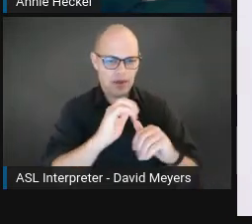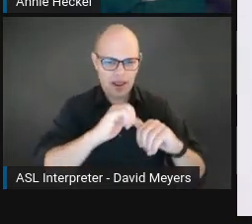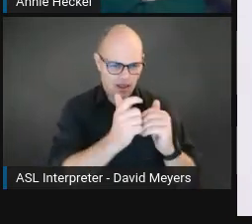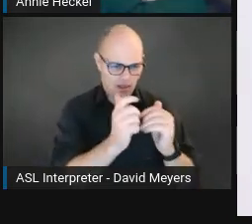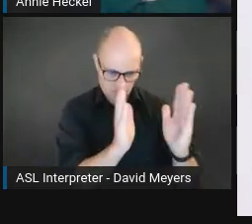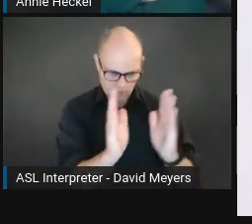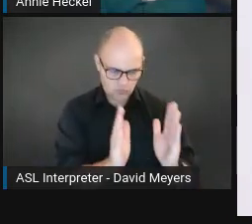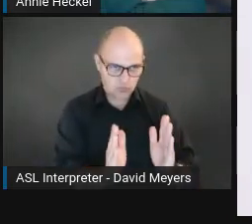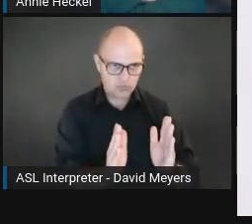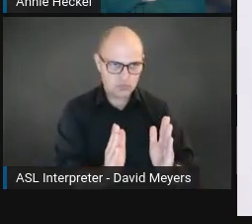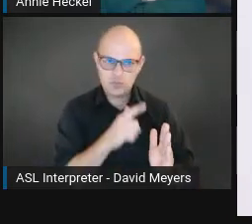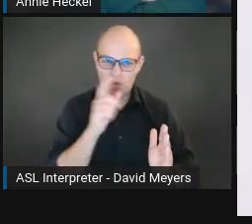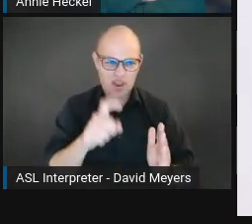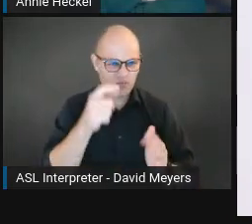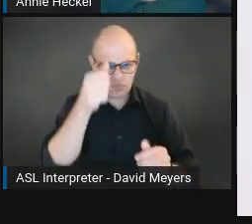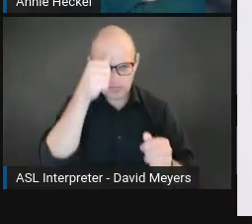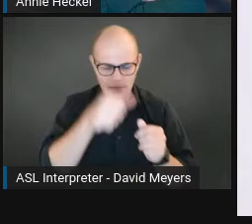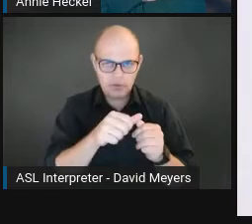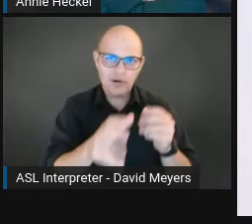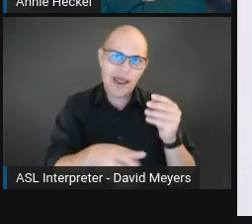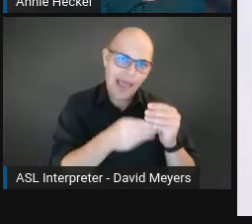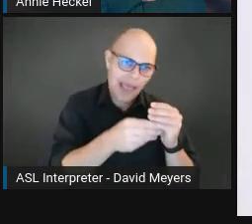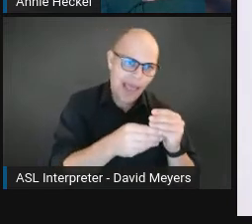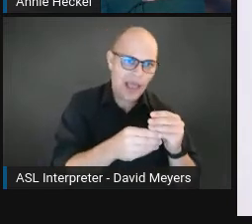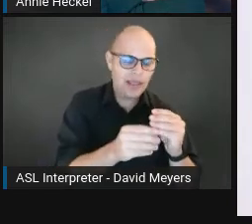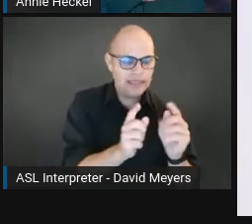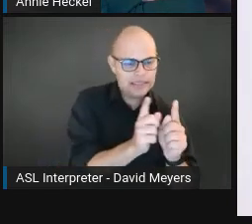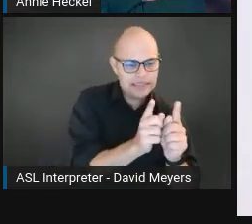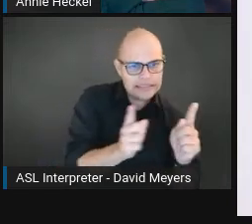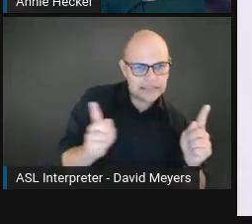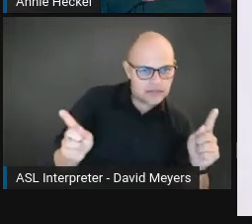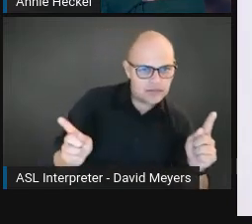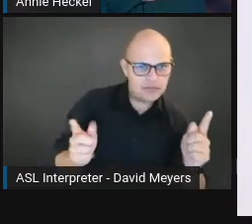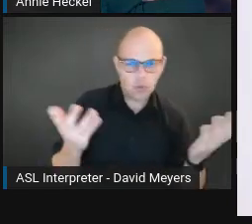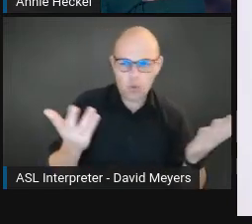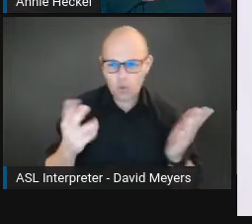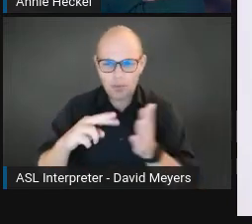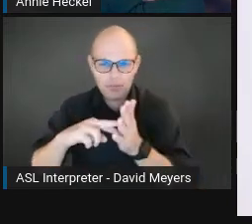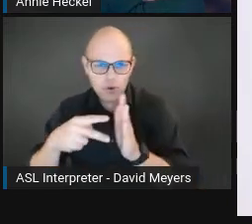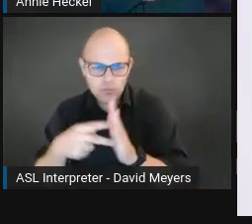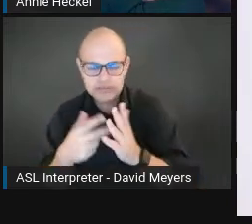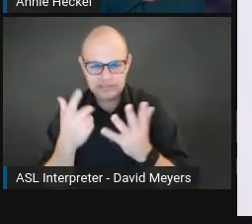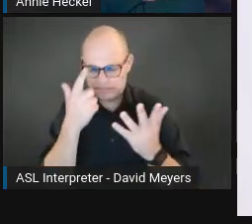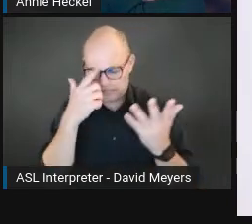to remember to add the distance, they don't have to remember purpose, but it also pulls their content in a way